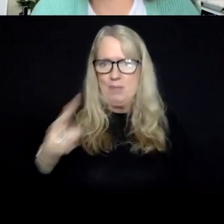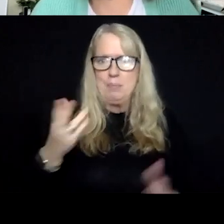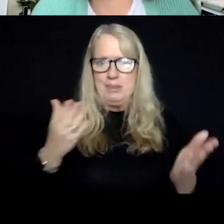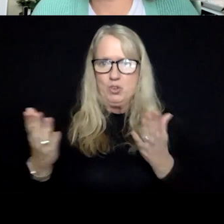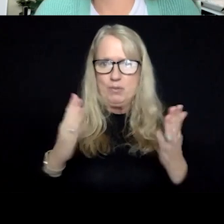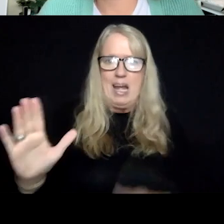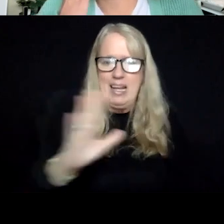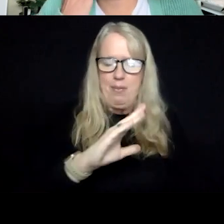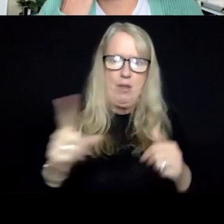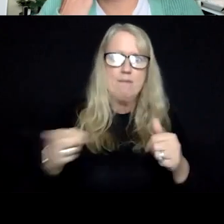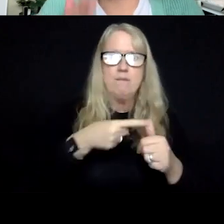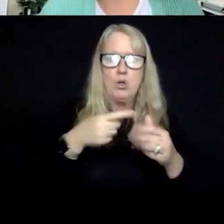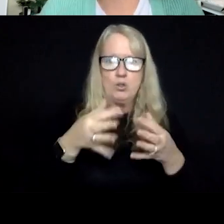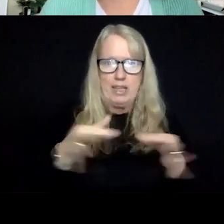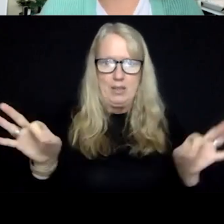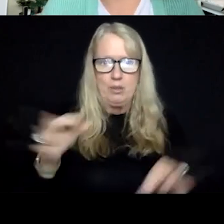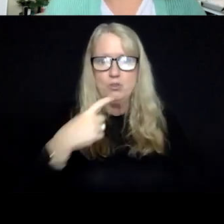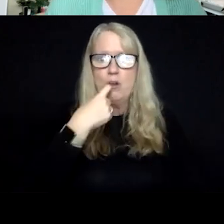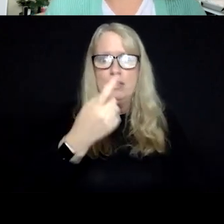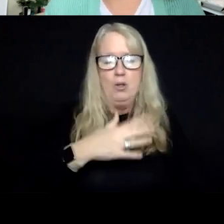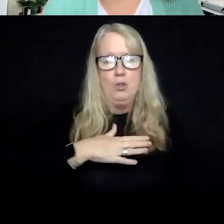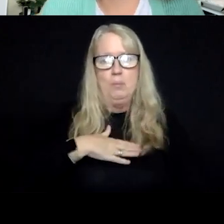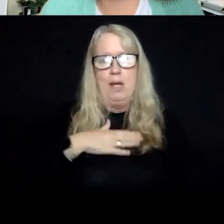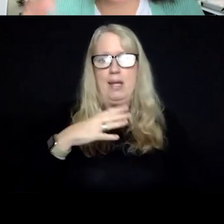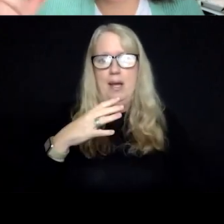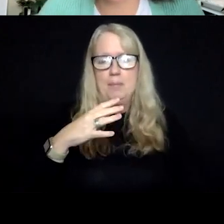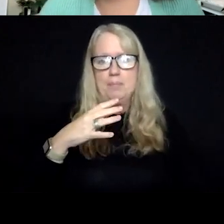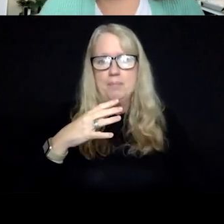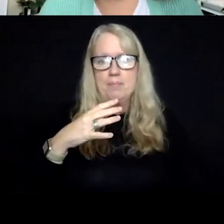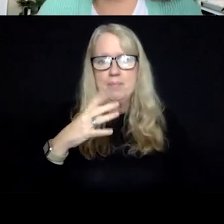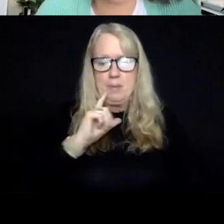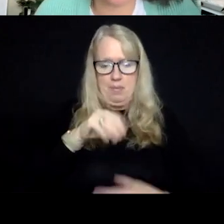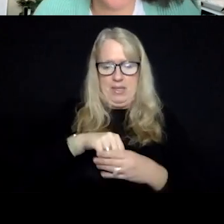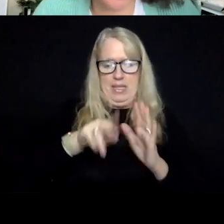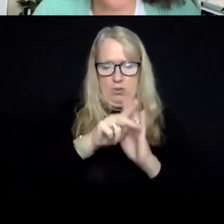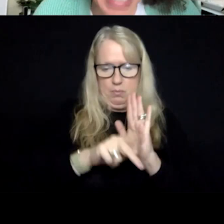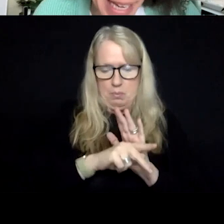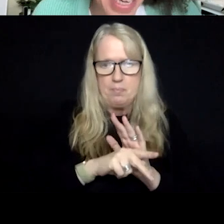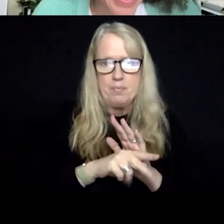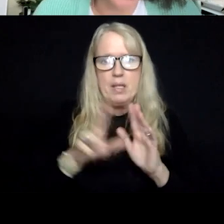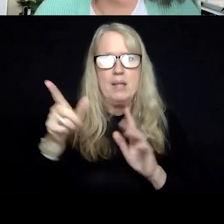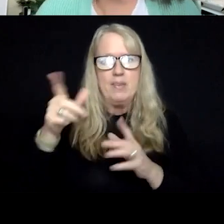THEIR FIRST LANGUAGE. MY INTERNAL POLICY PERSON TOLD ME THAT SHE